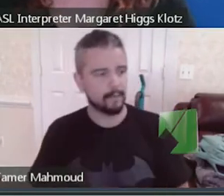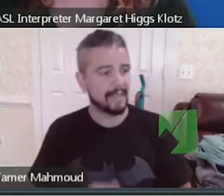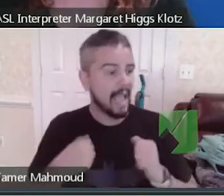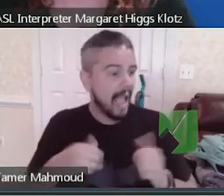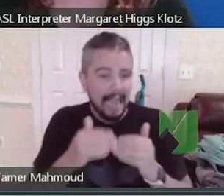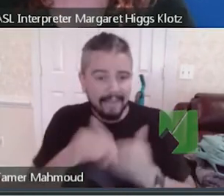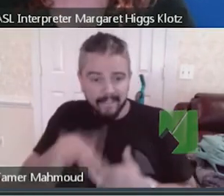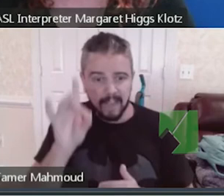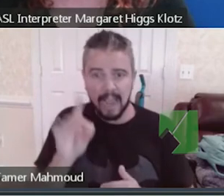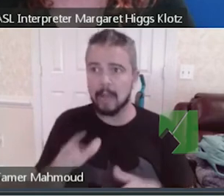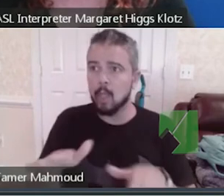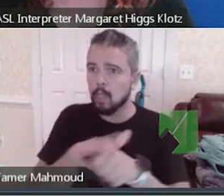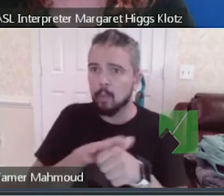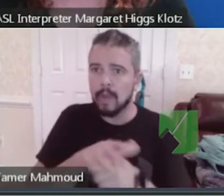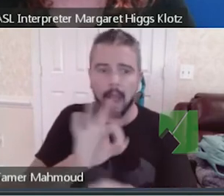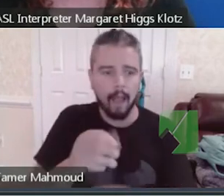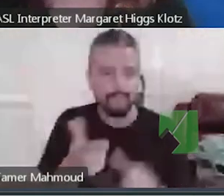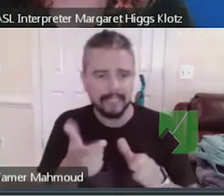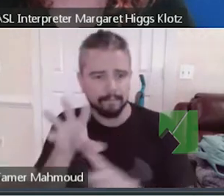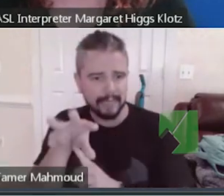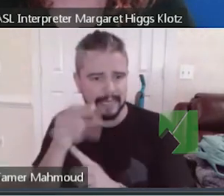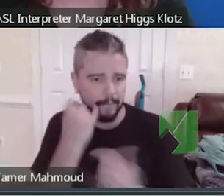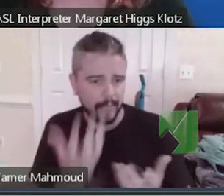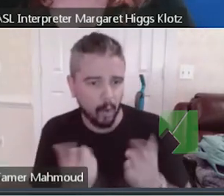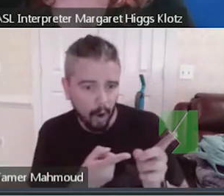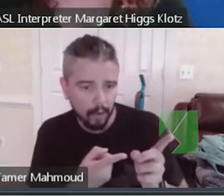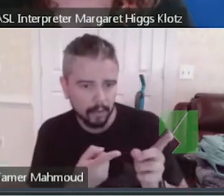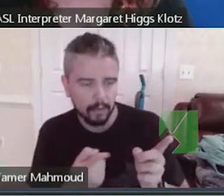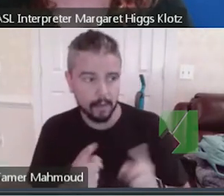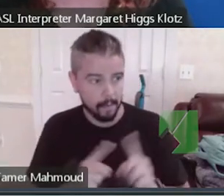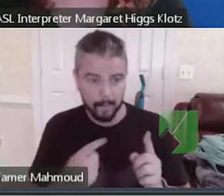There's so much going on involved and the local people